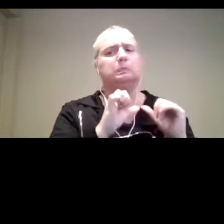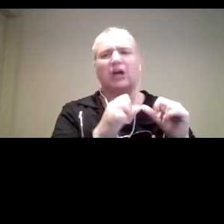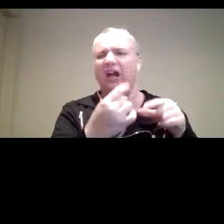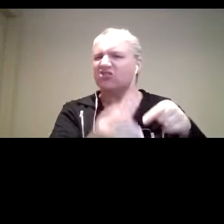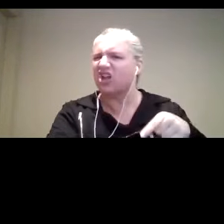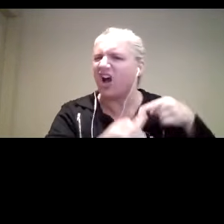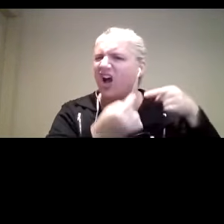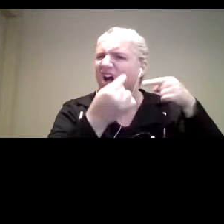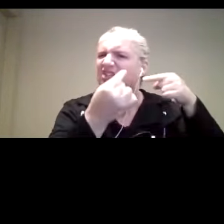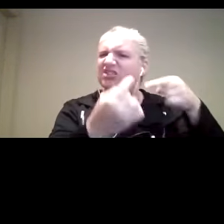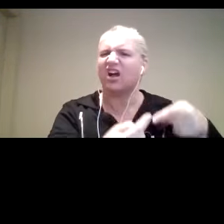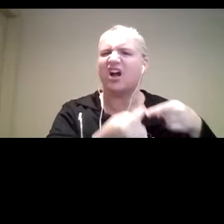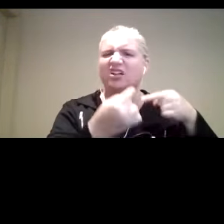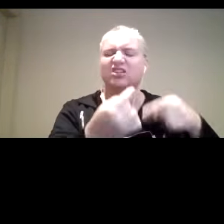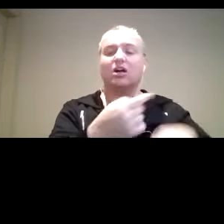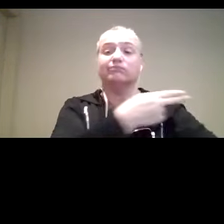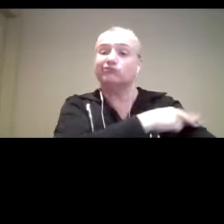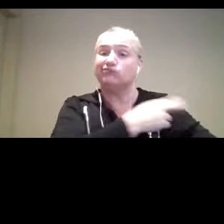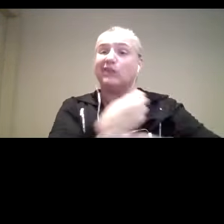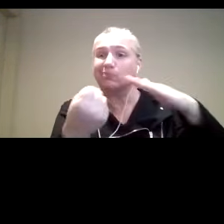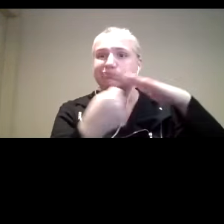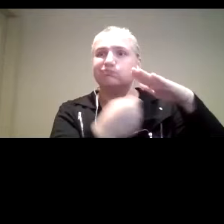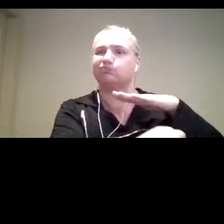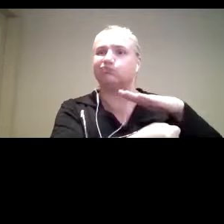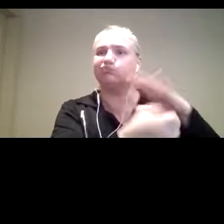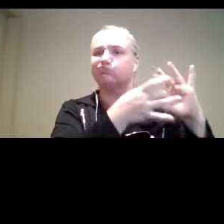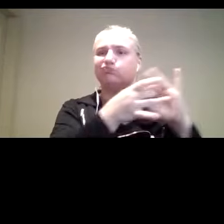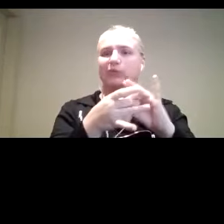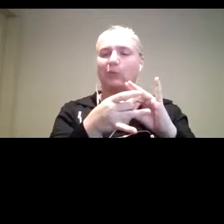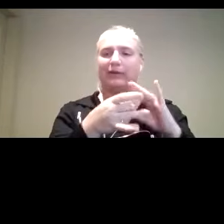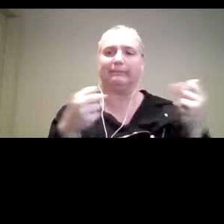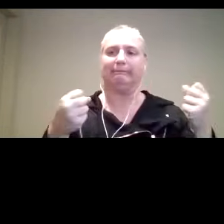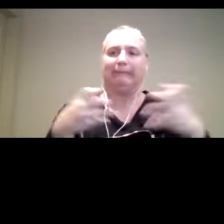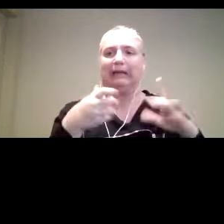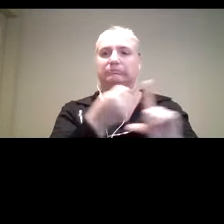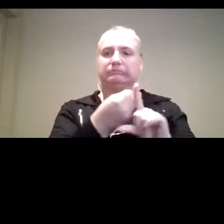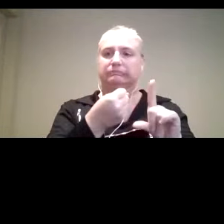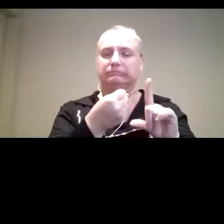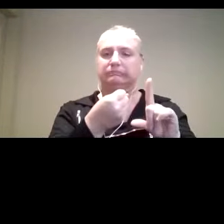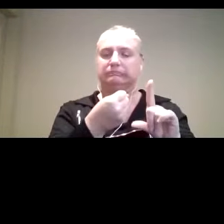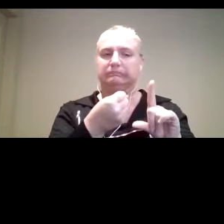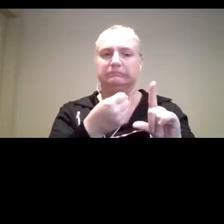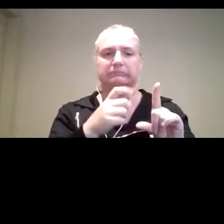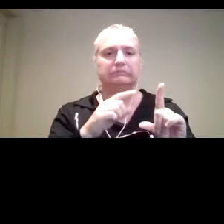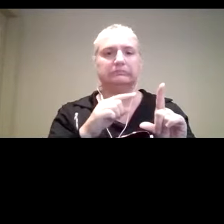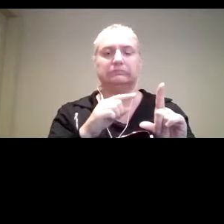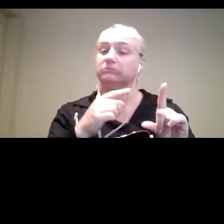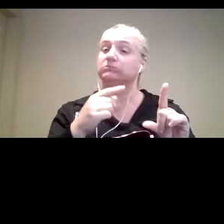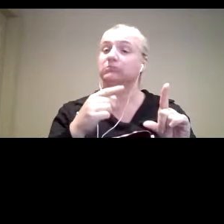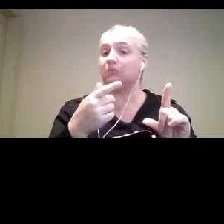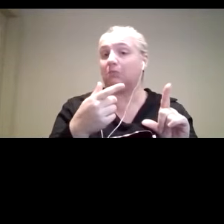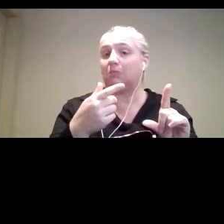She had a hospitalization due to panic attacks. And so, the parents went to due process with the district